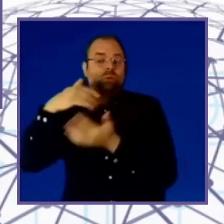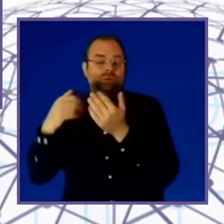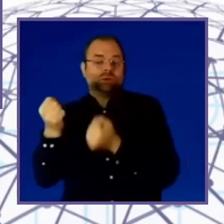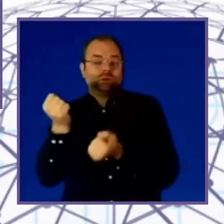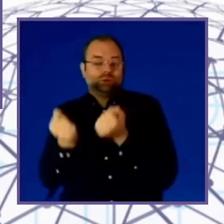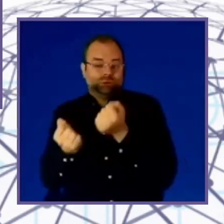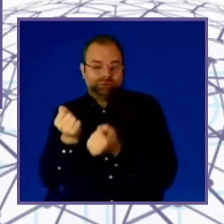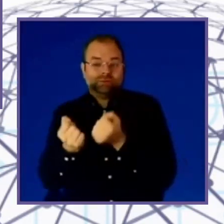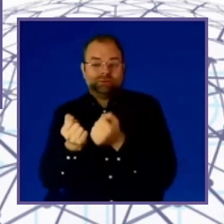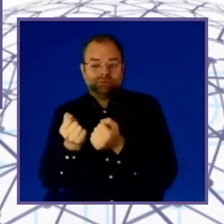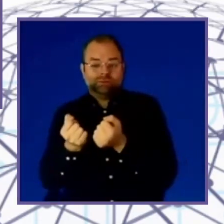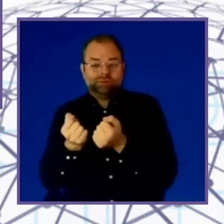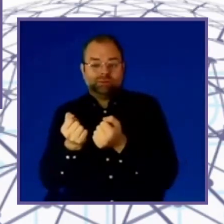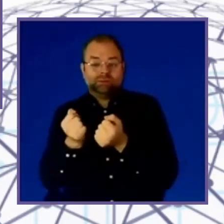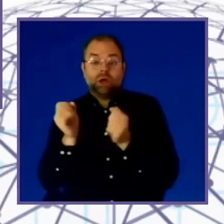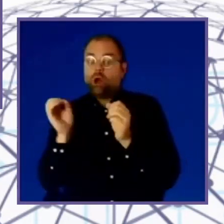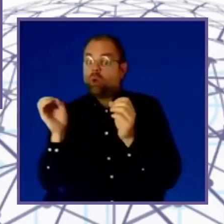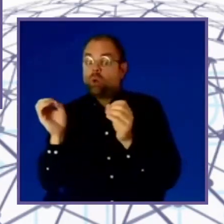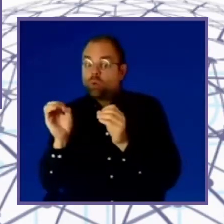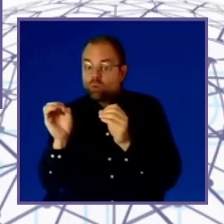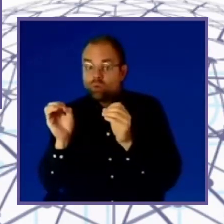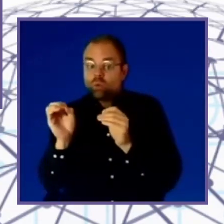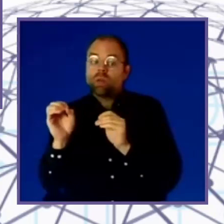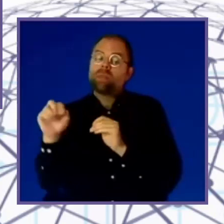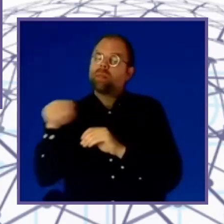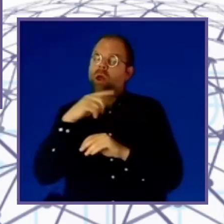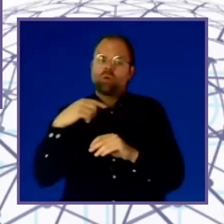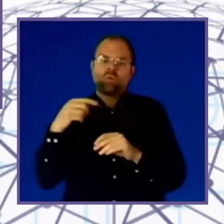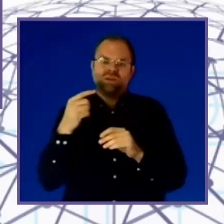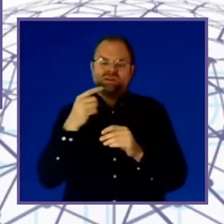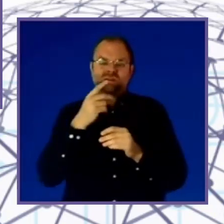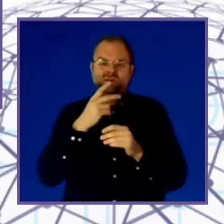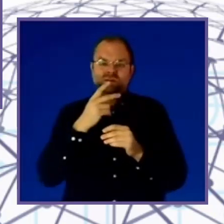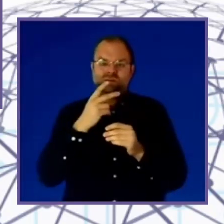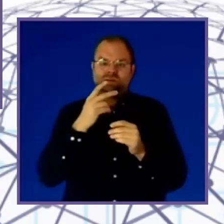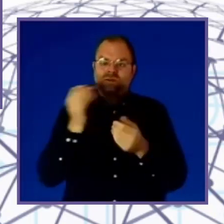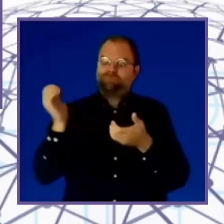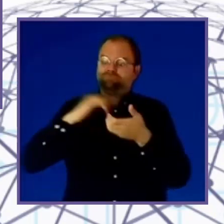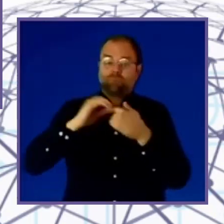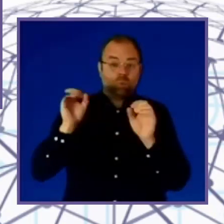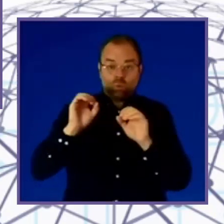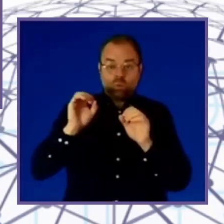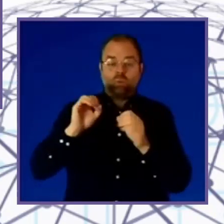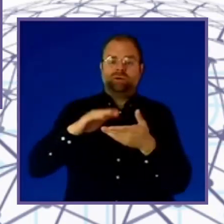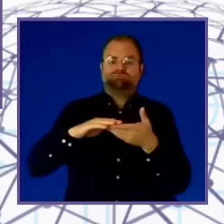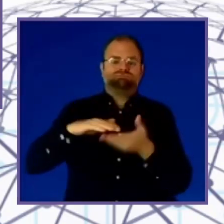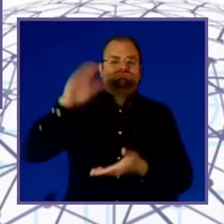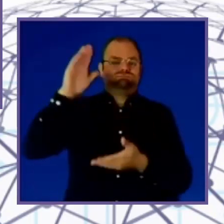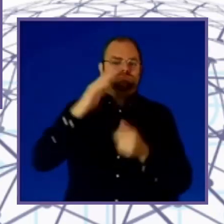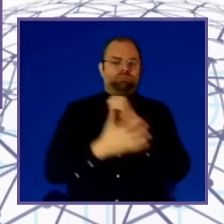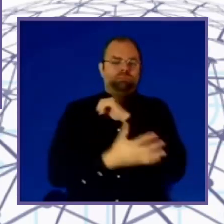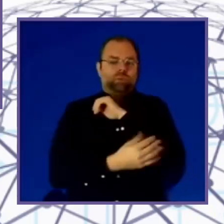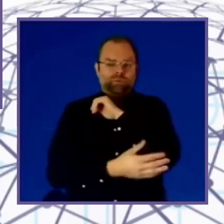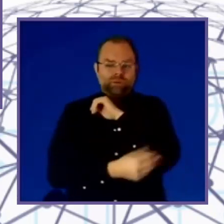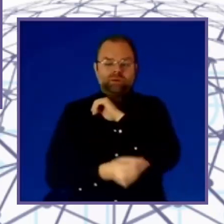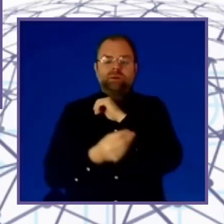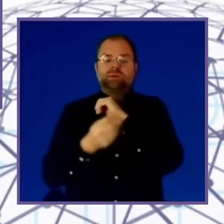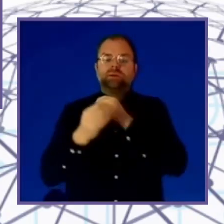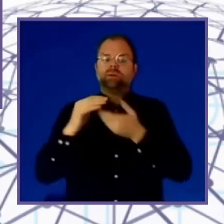rights. But it's not a binary choice. We can have both. We can have cleaner and accessible